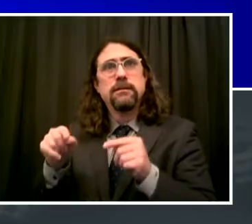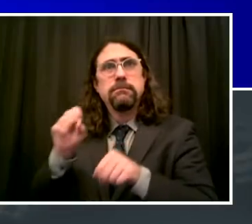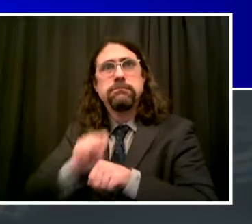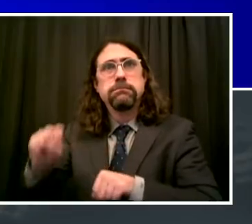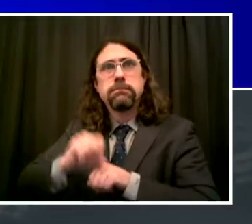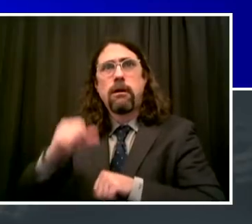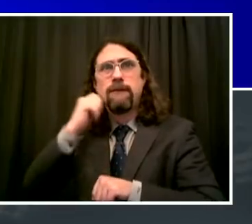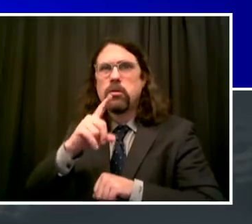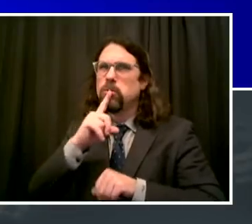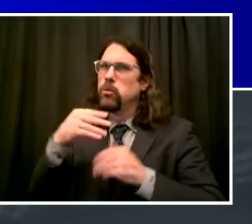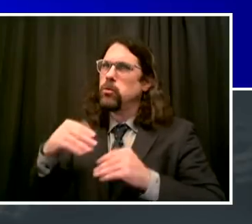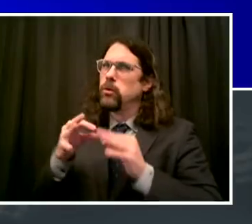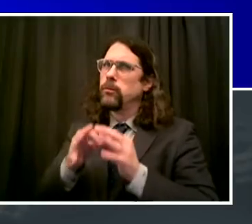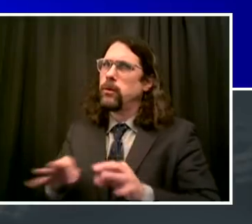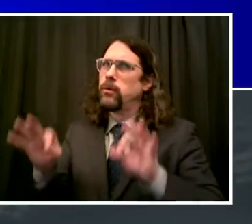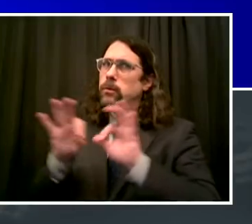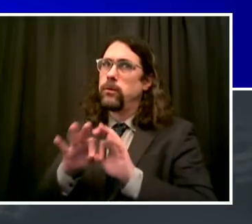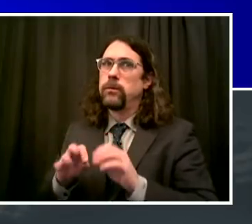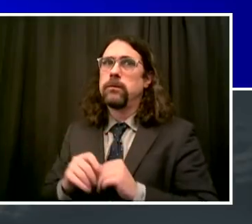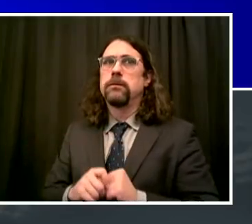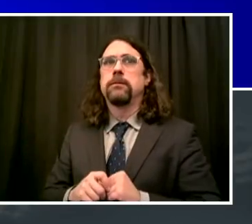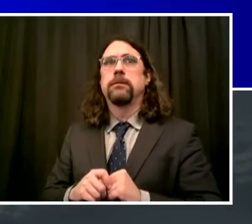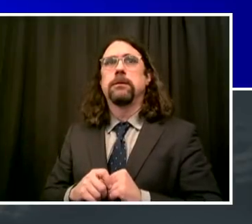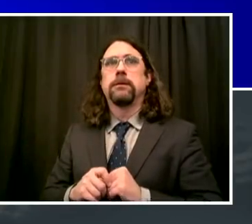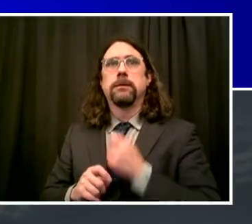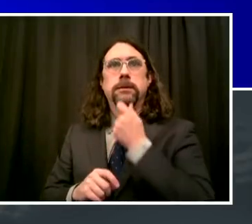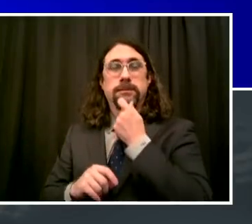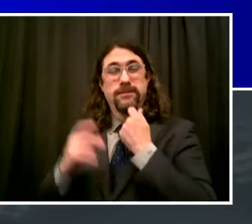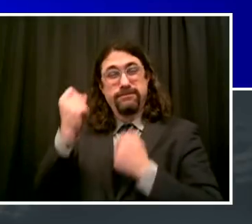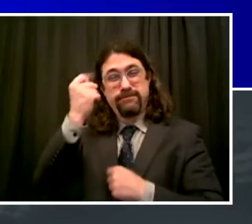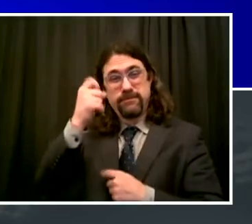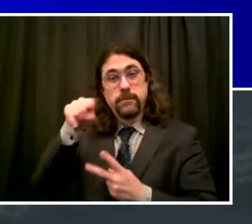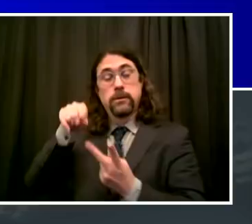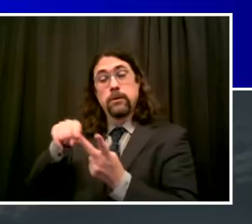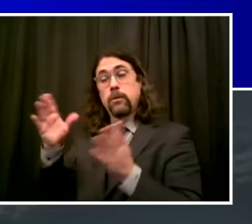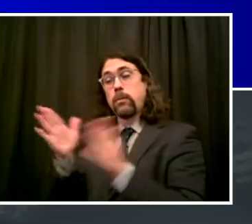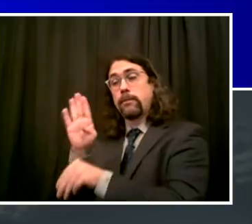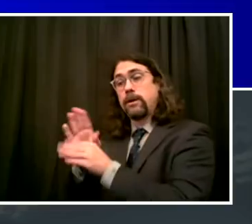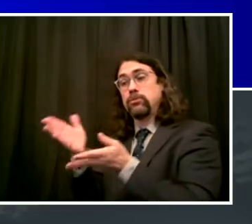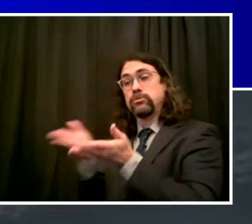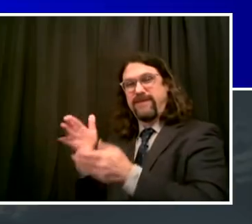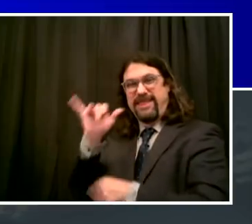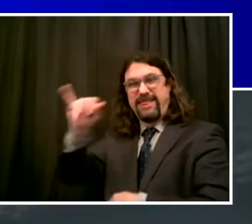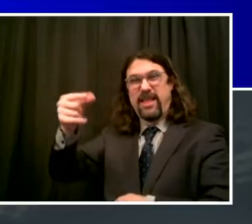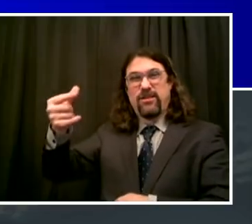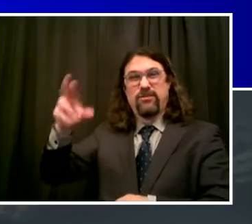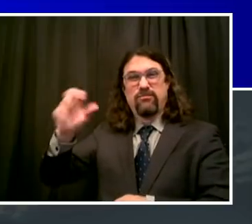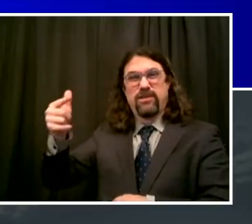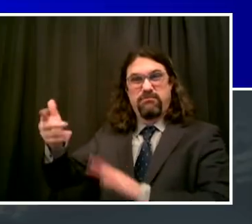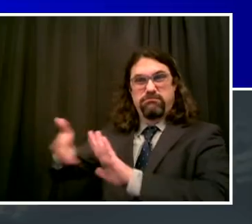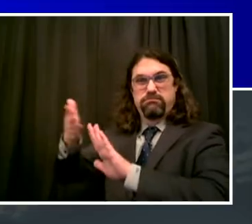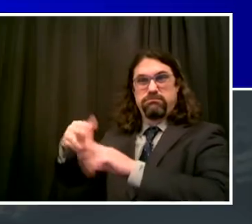NEEDED A NEW LEADER TO MECO IN TO BE THE COMMISSIONER FOLLOWING GREG TO